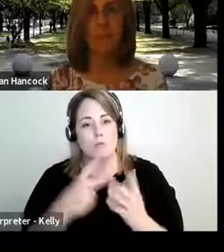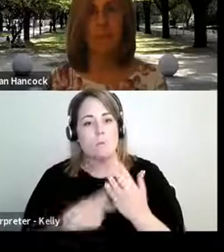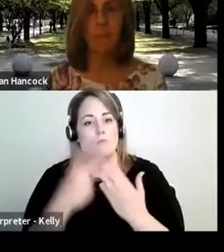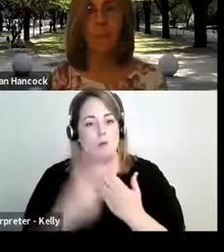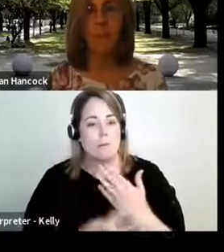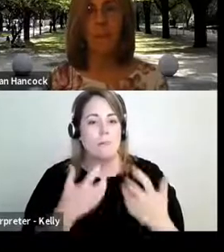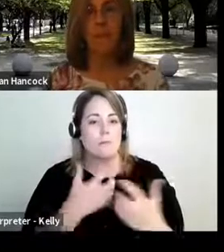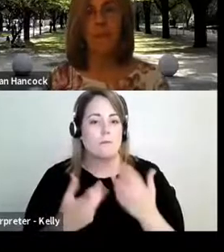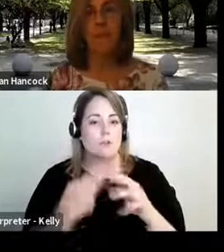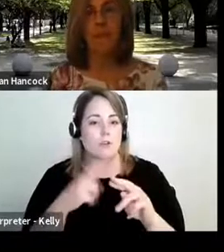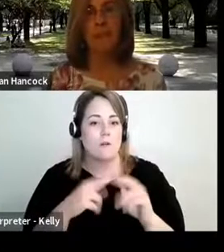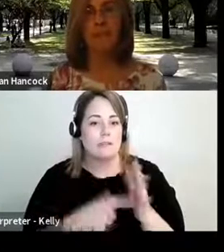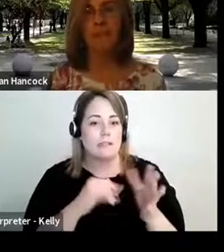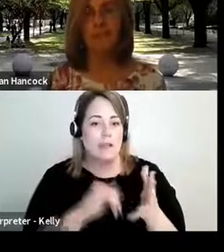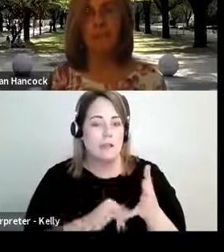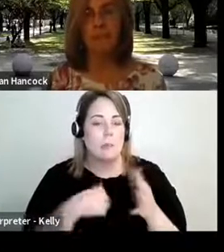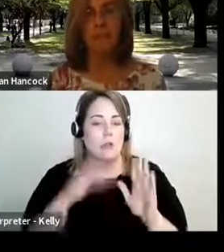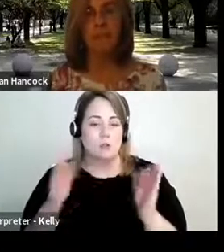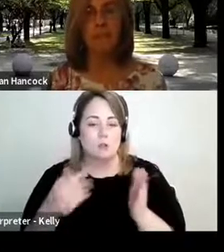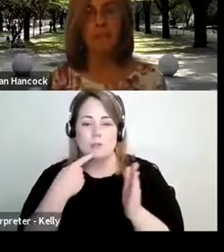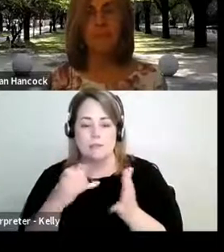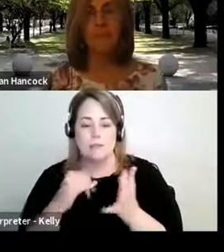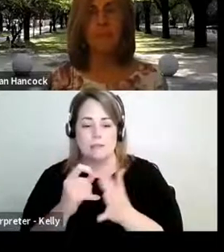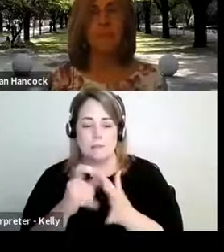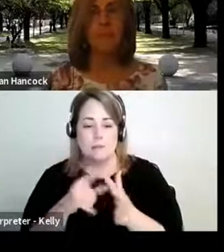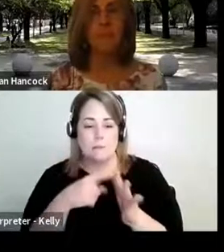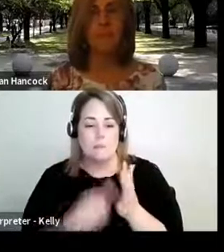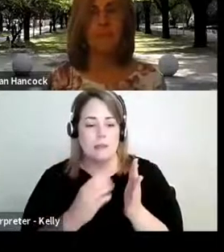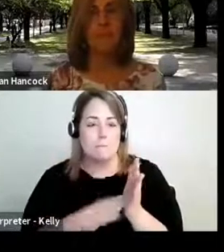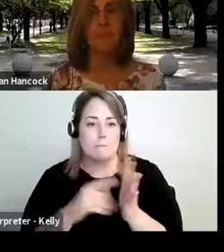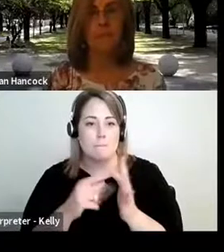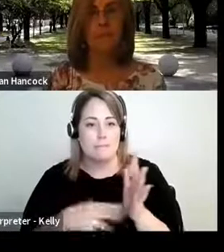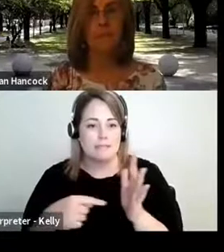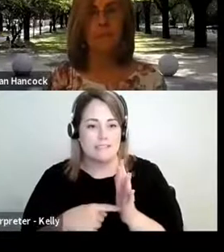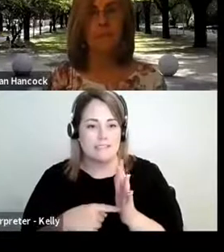we call is Spearmint for short, and Spearmint has really taken on as an acronym.